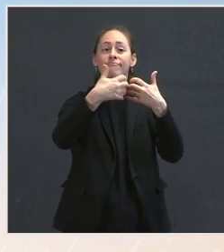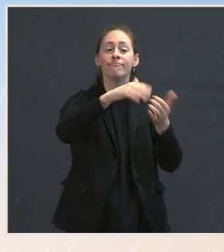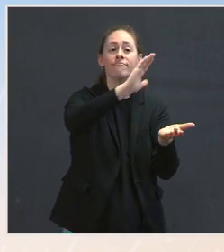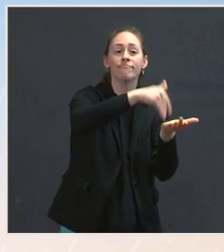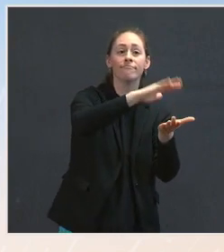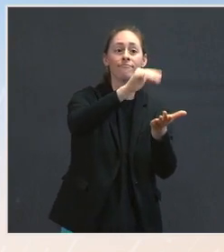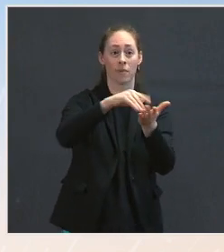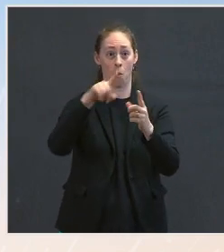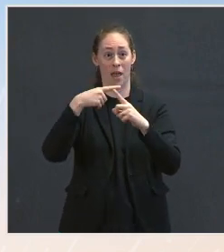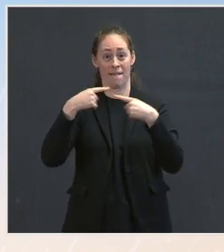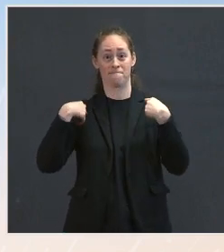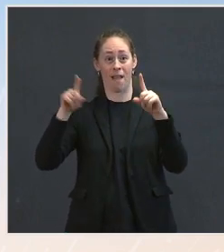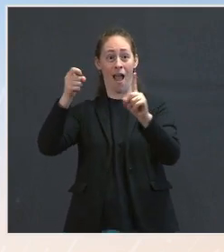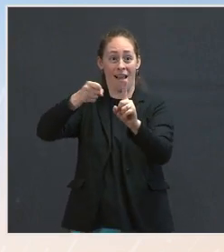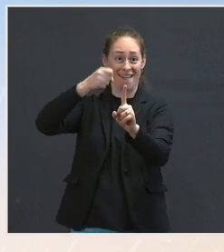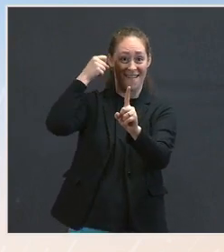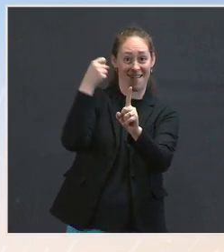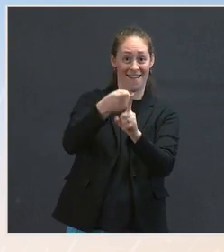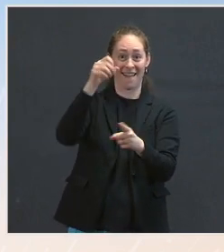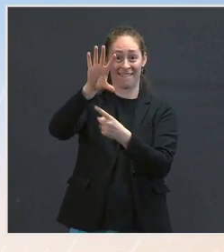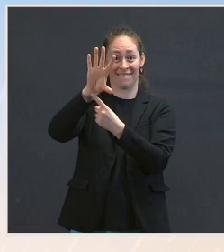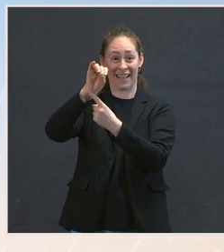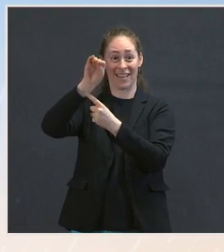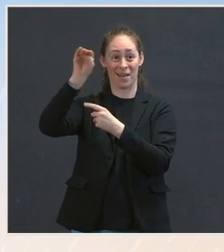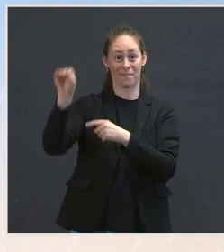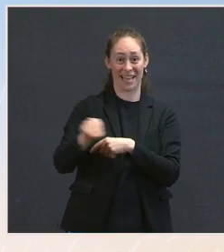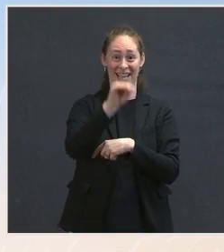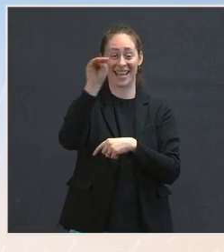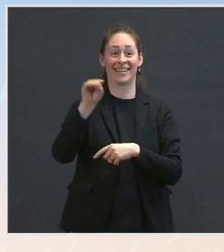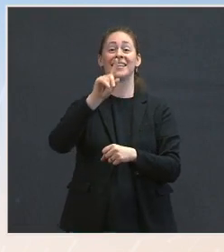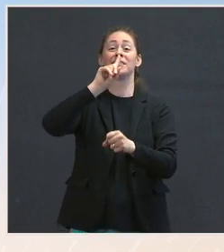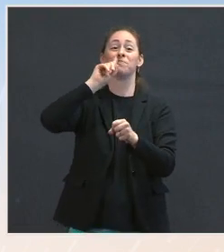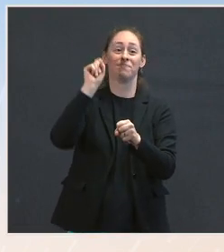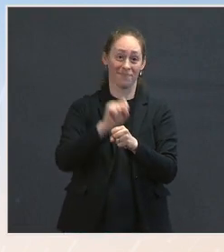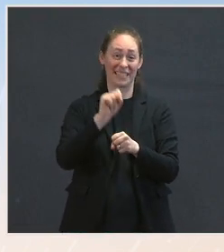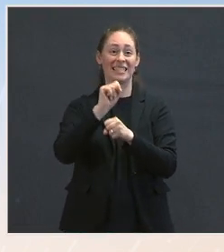hit the 50 millionth shot sometime yesterday, if not a little bit before,